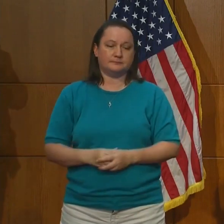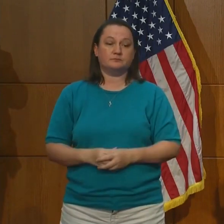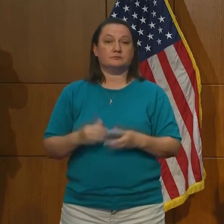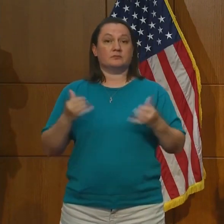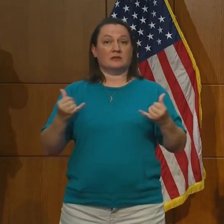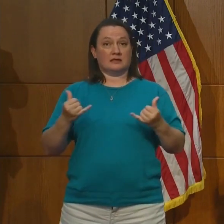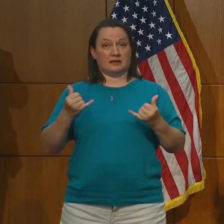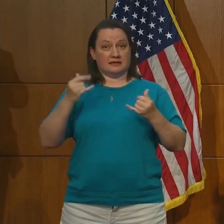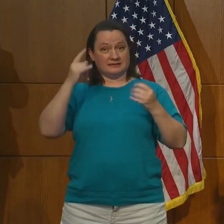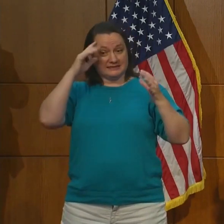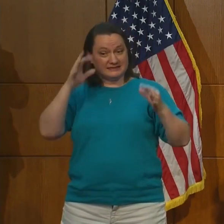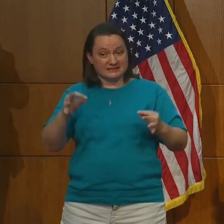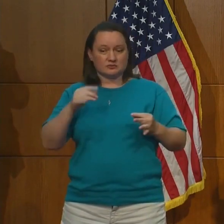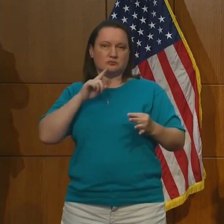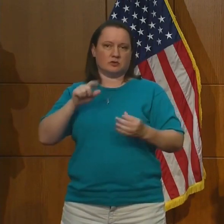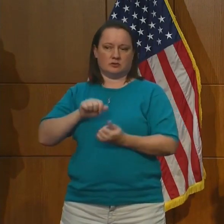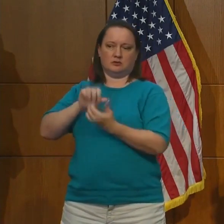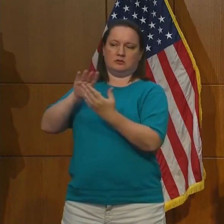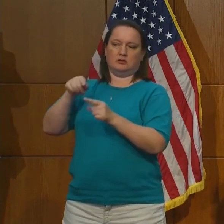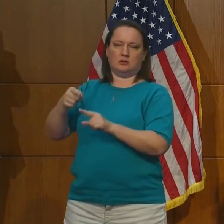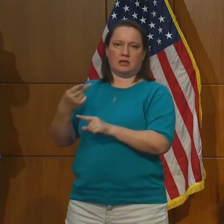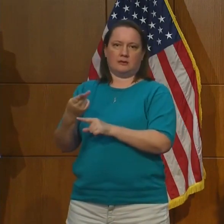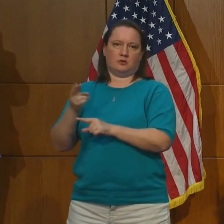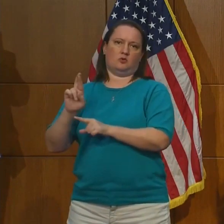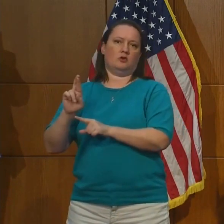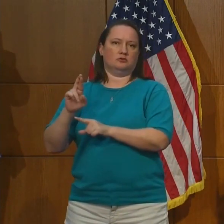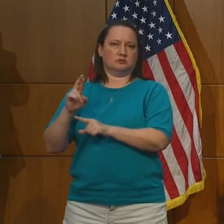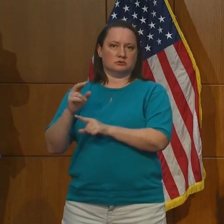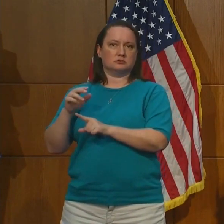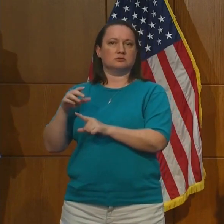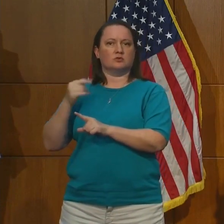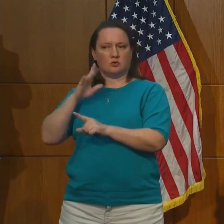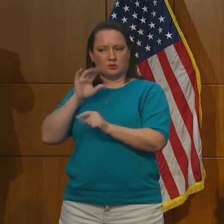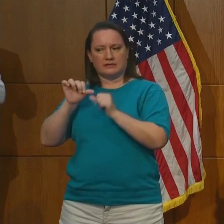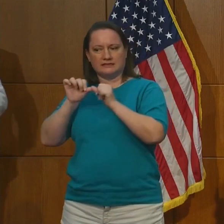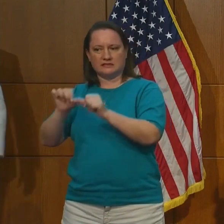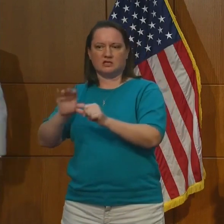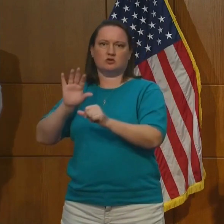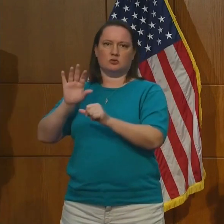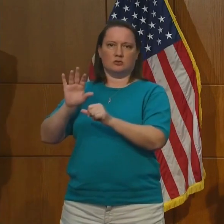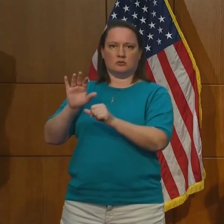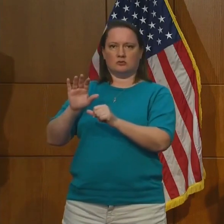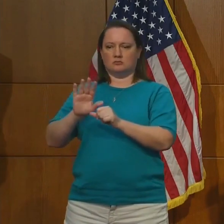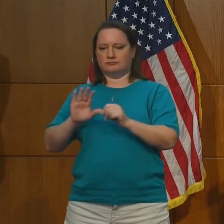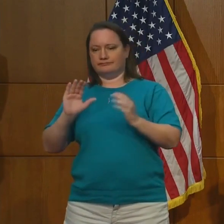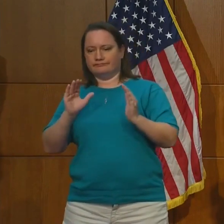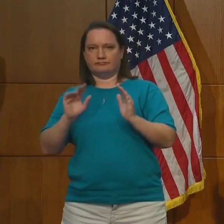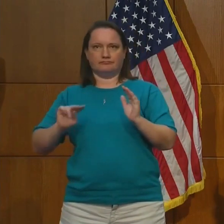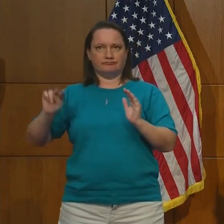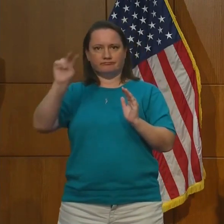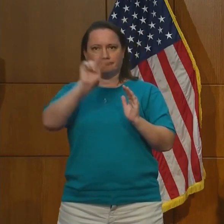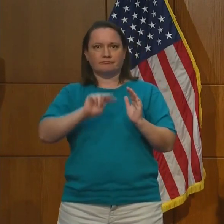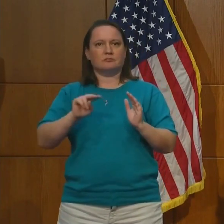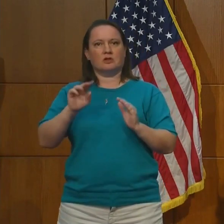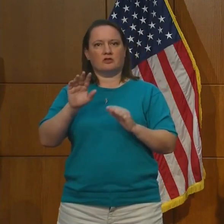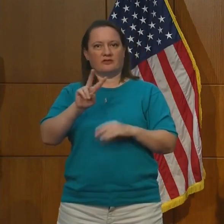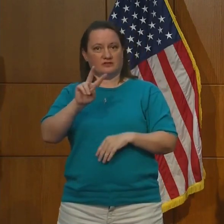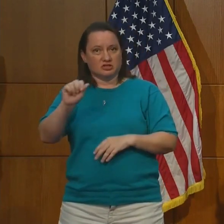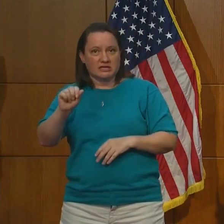OVER THE WE AND MADE FINAL DECISION YES ON ON WHAT WE WOULD AND THAT TODAY BUT I JUST TODAY IS TO REALLY ADDRESS